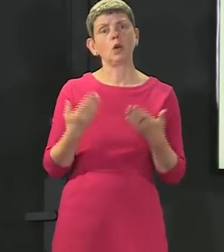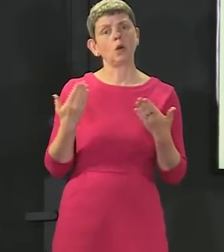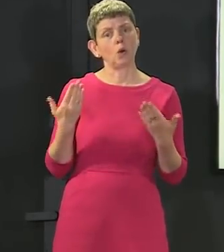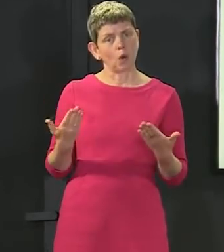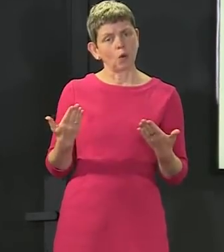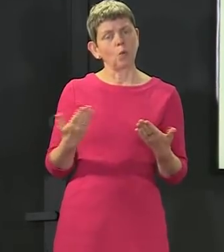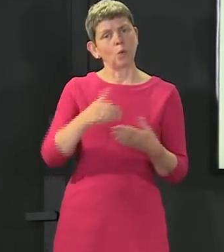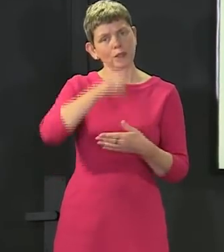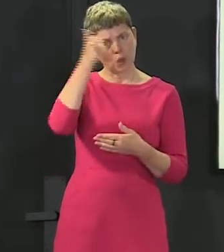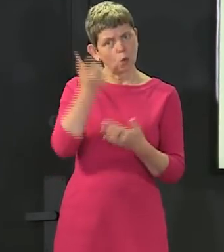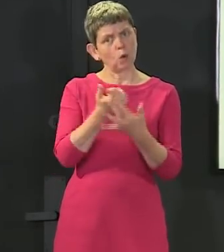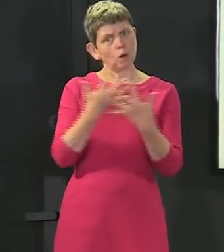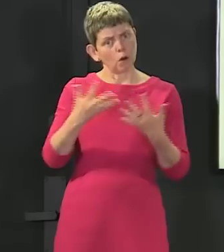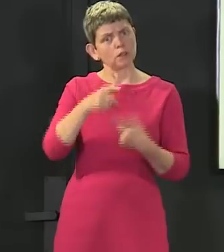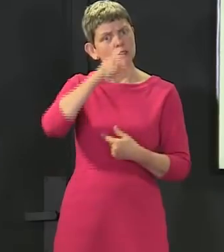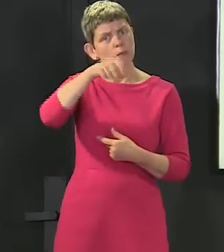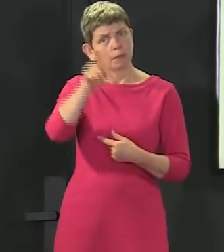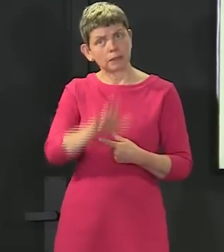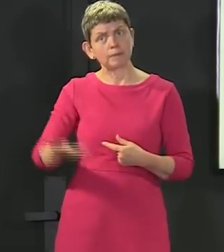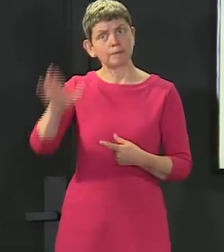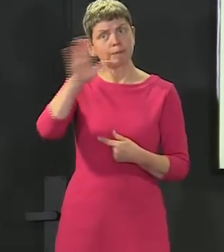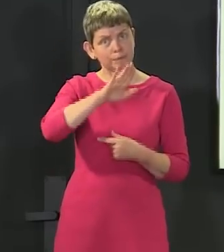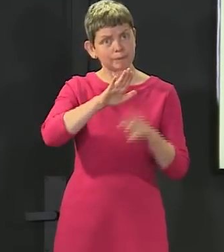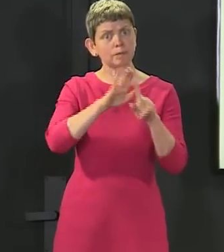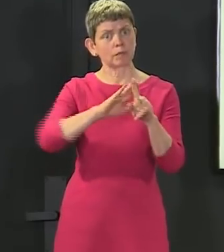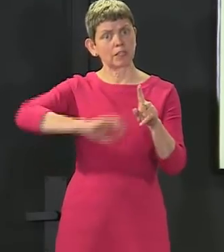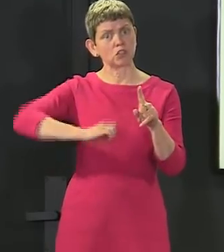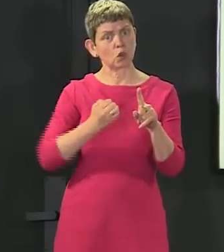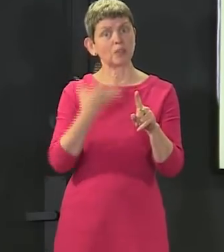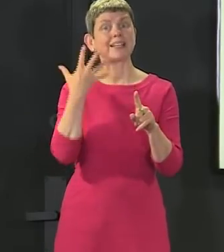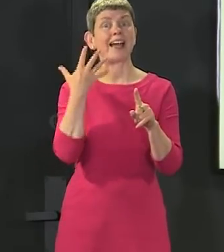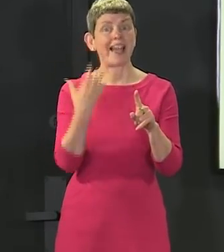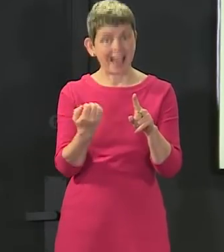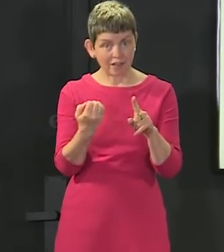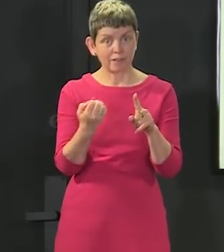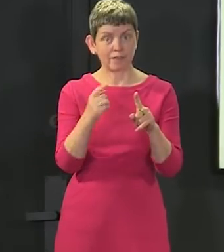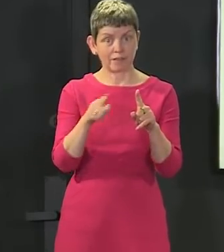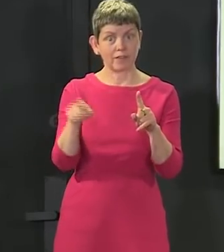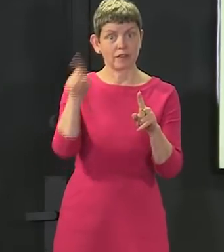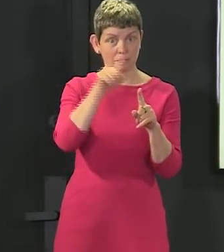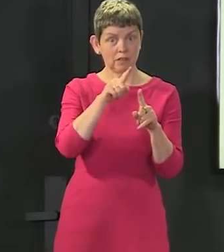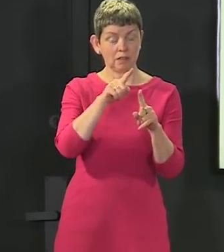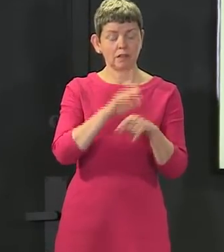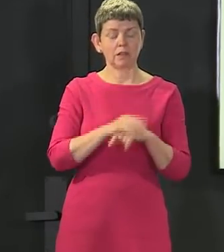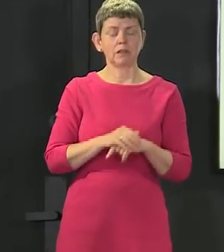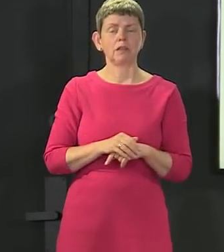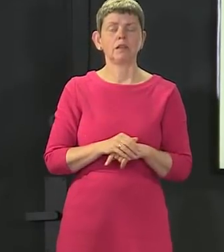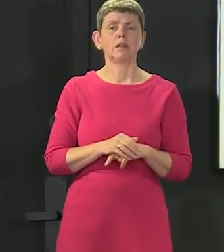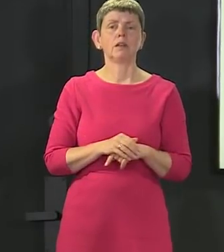now so the possibility of getting infection is still there just now and if we let our guard down